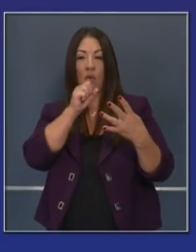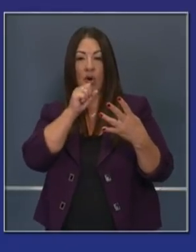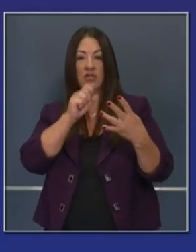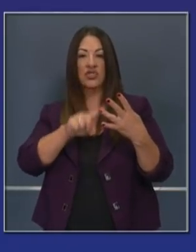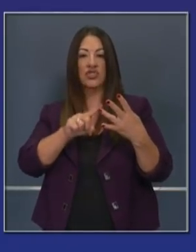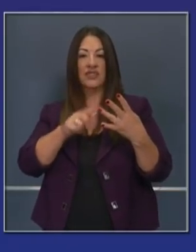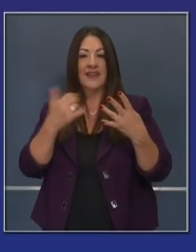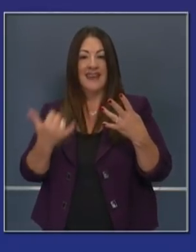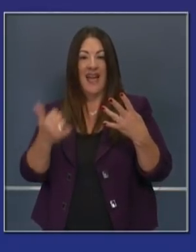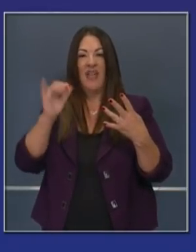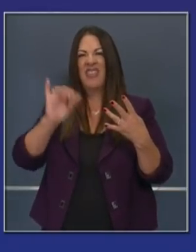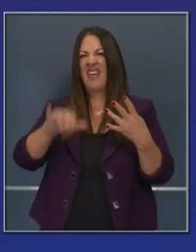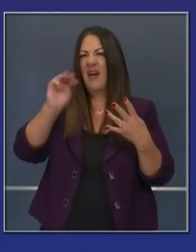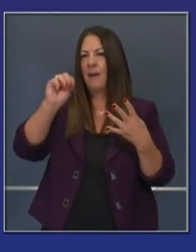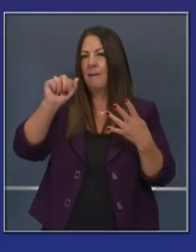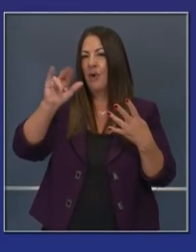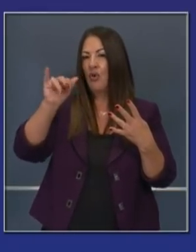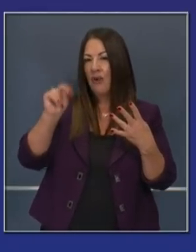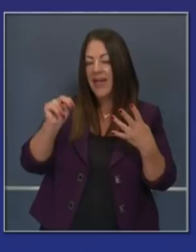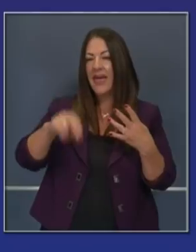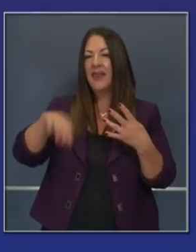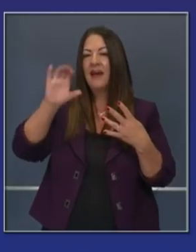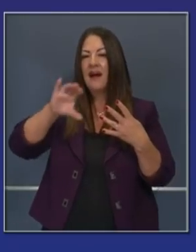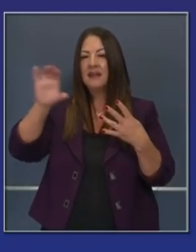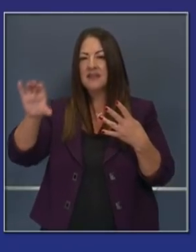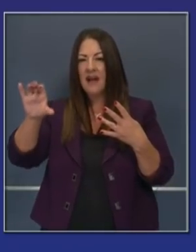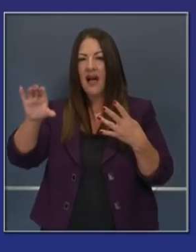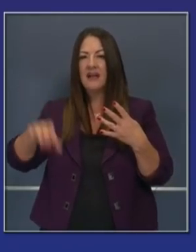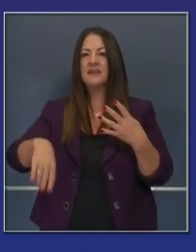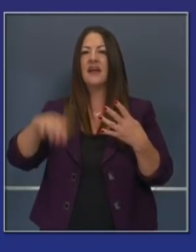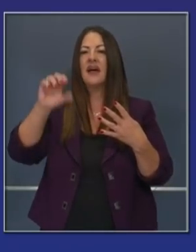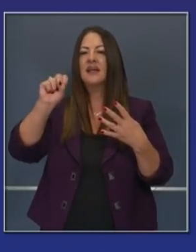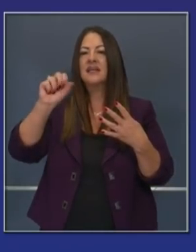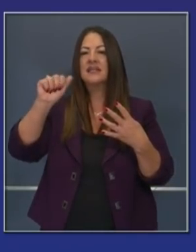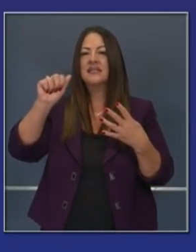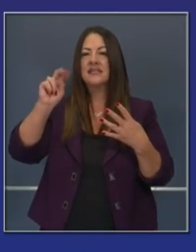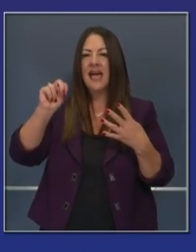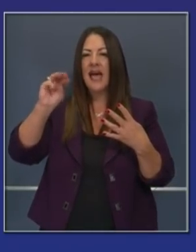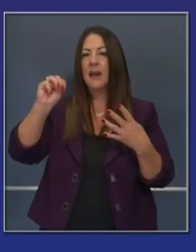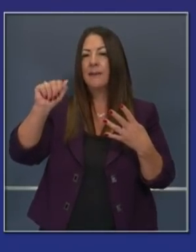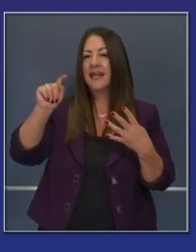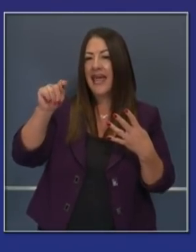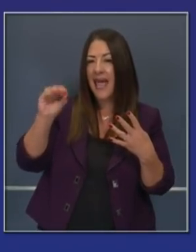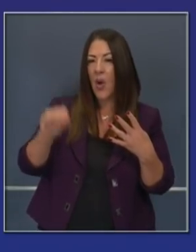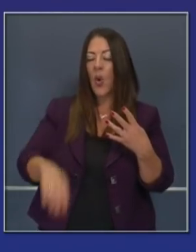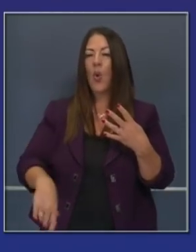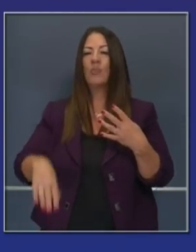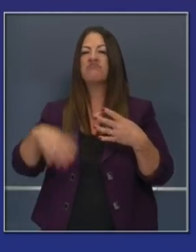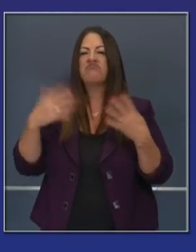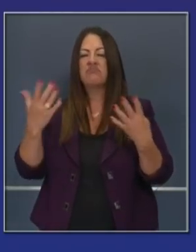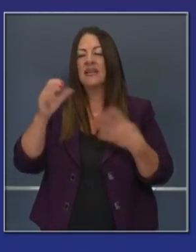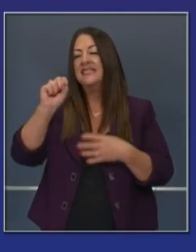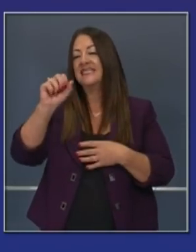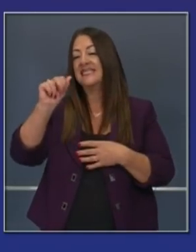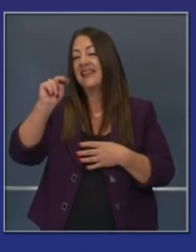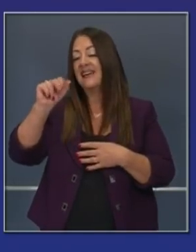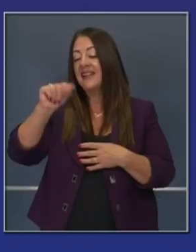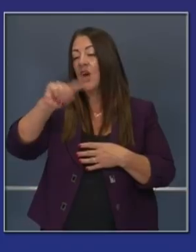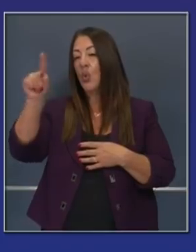CAPACITY. THAT'S IMPORTANT NEWS FOR THOSE TWO. RED TO ORANGE, SAN MATEO AND